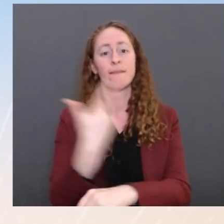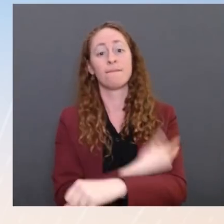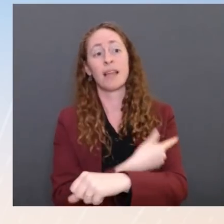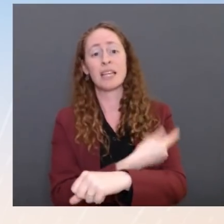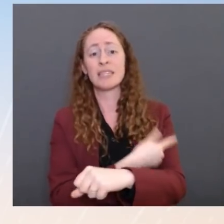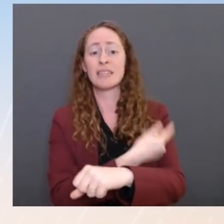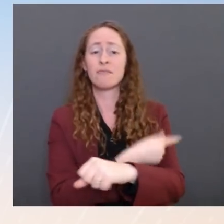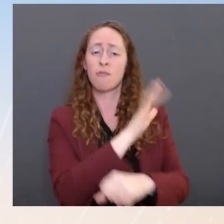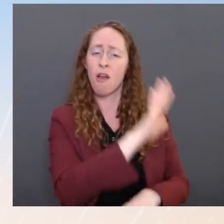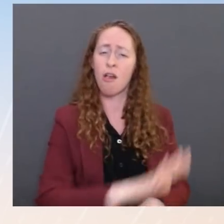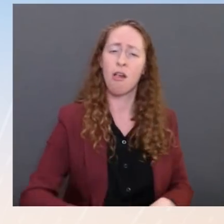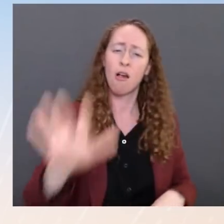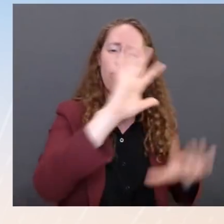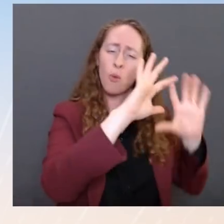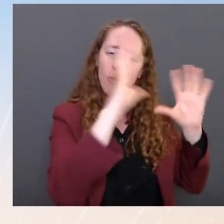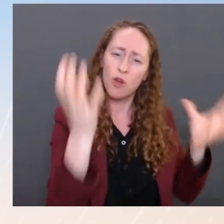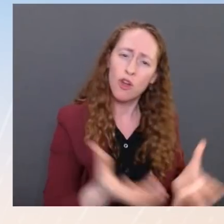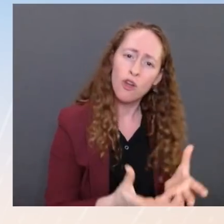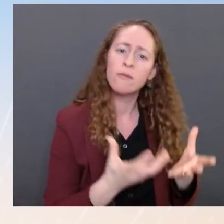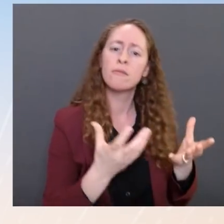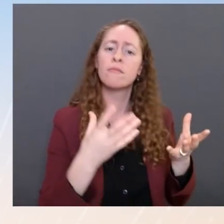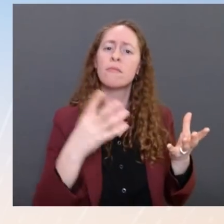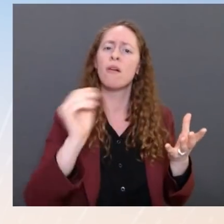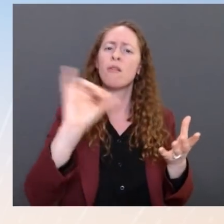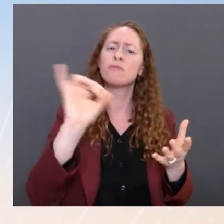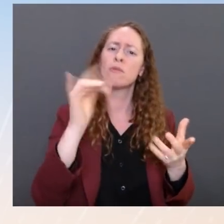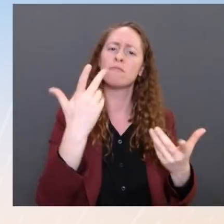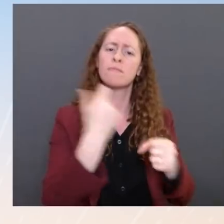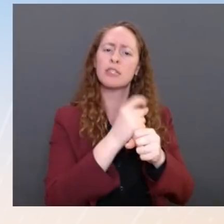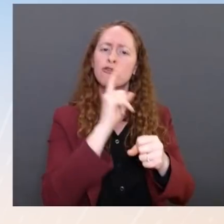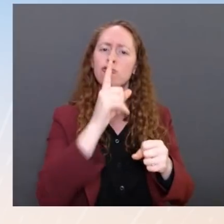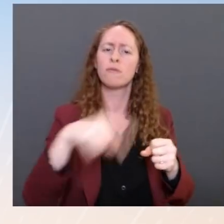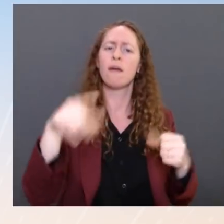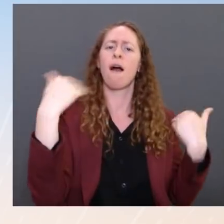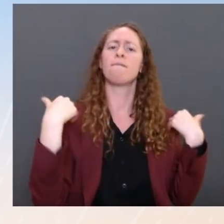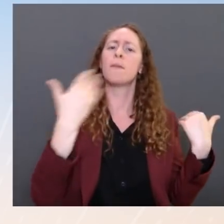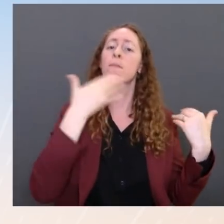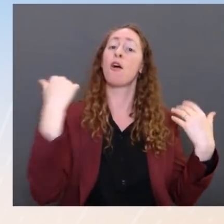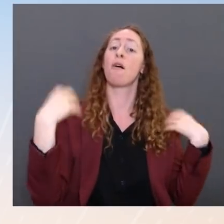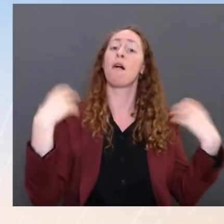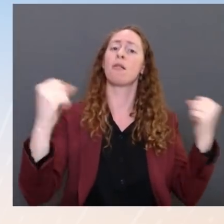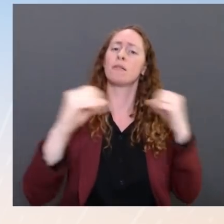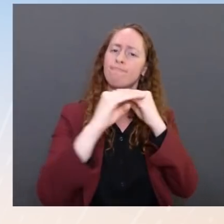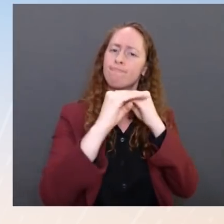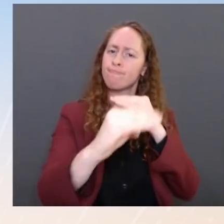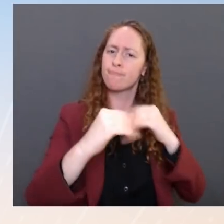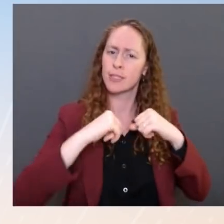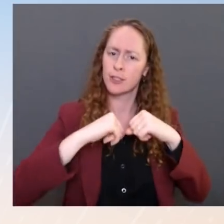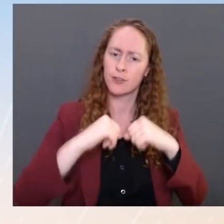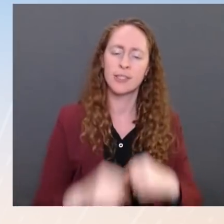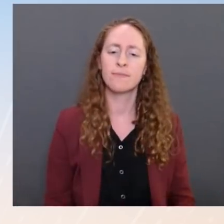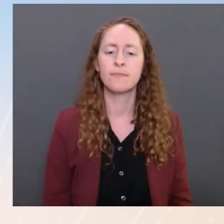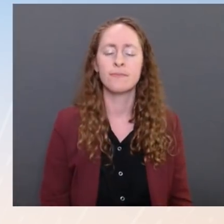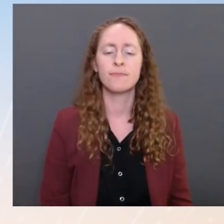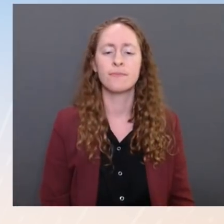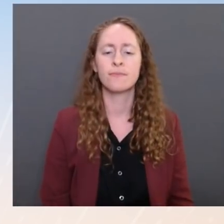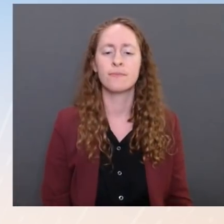with an inspiring response. We rallied $3 billion from other nations -- more than three -- 3.2 at this point in time, still counting --